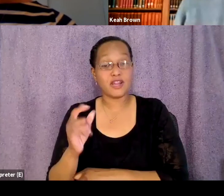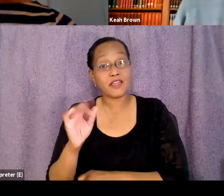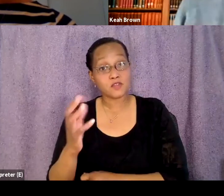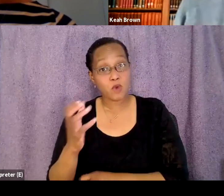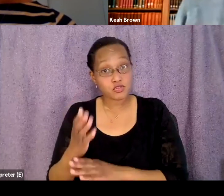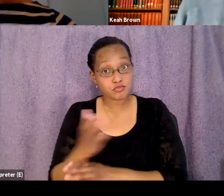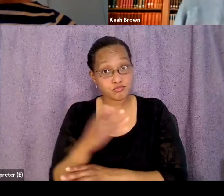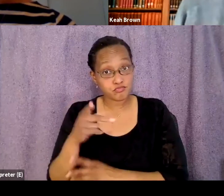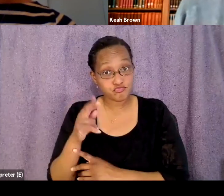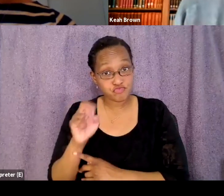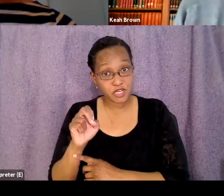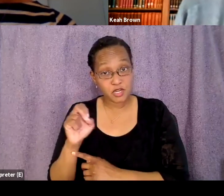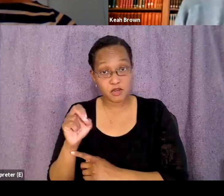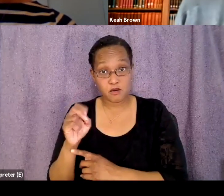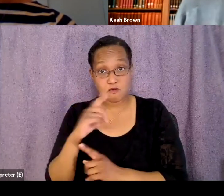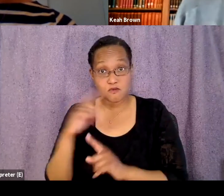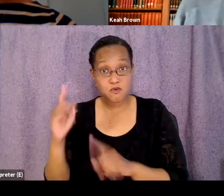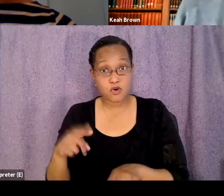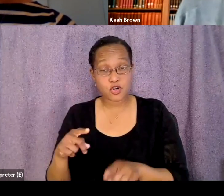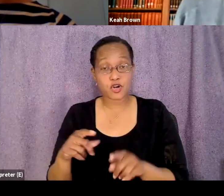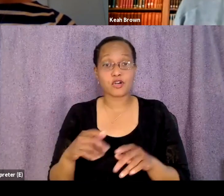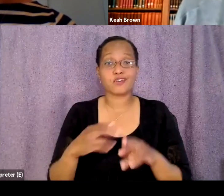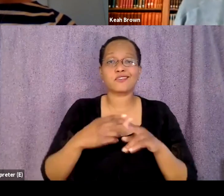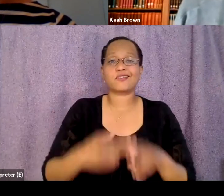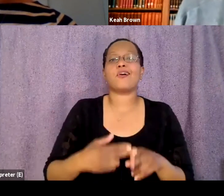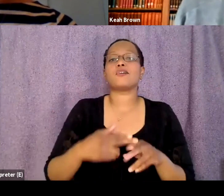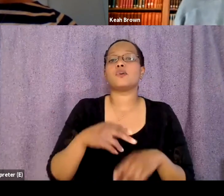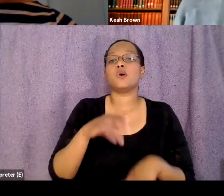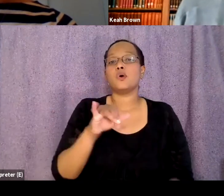Your Best Thing I will post, the link on social media once I'm out of here.